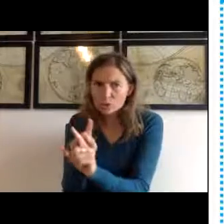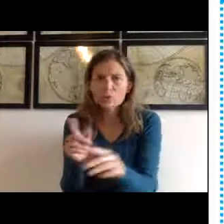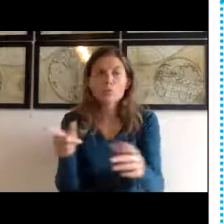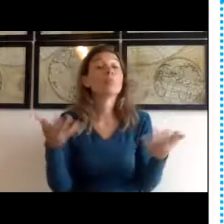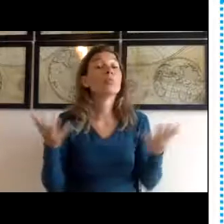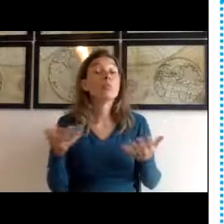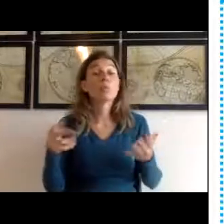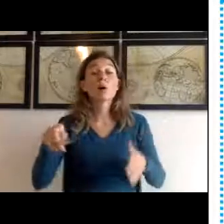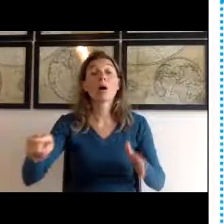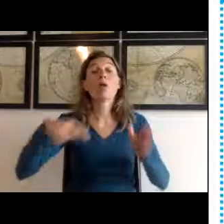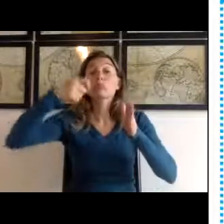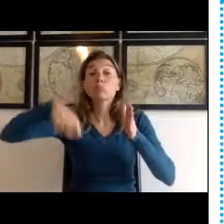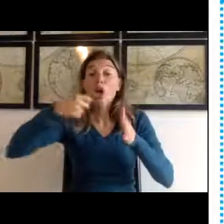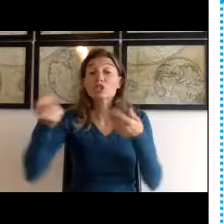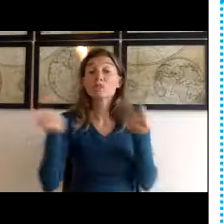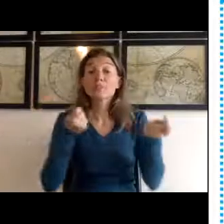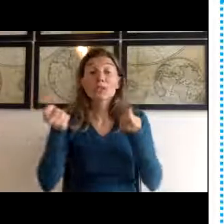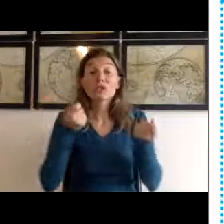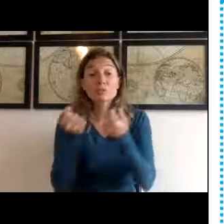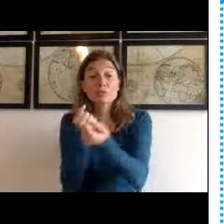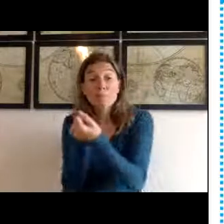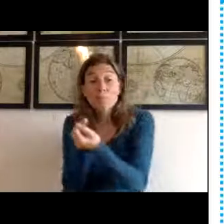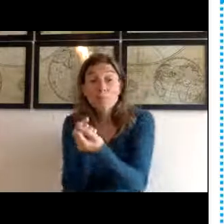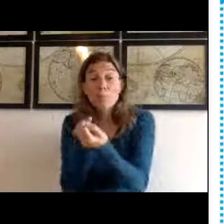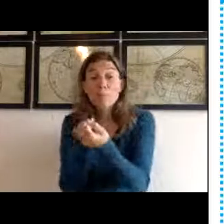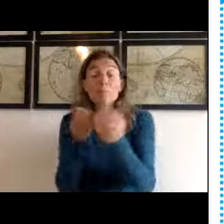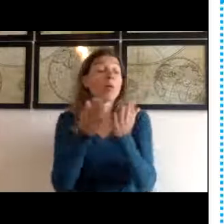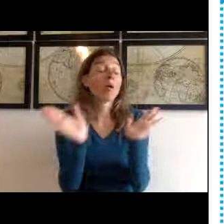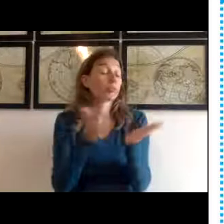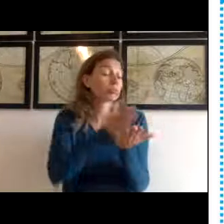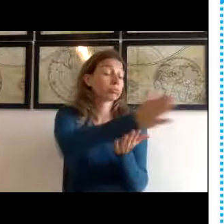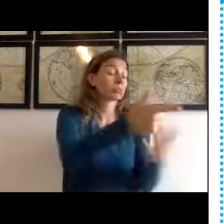across multiple sectors, including health, education,